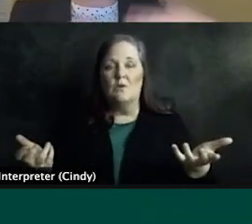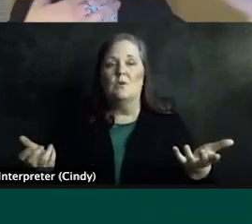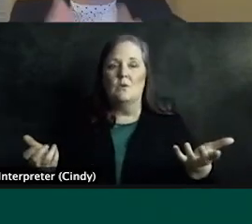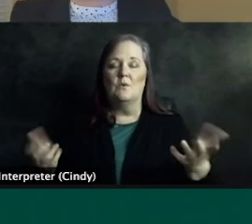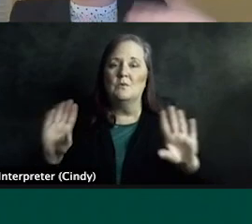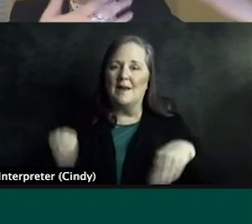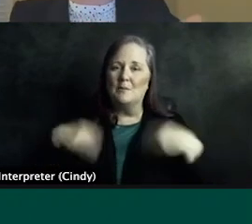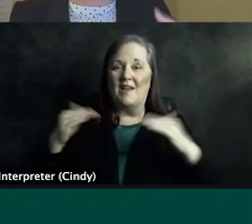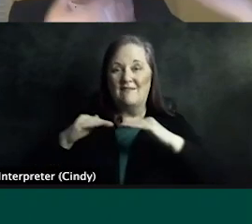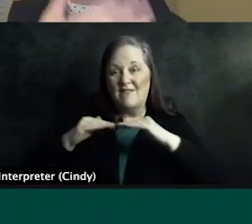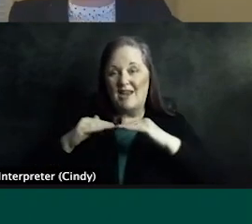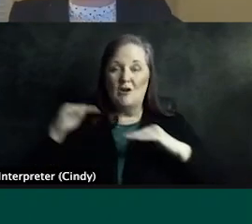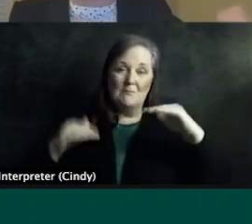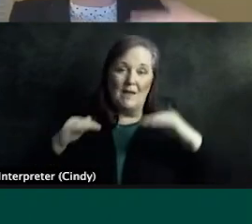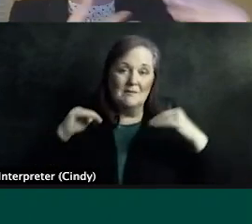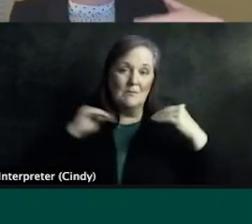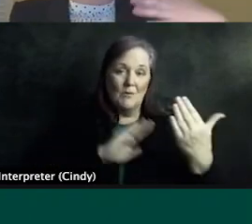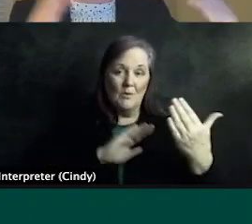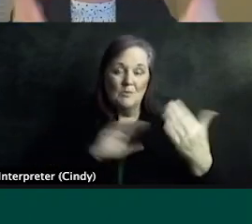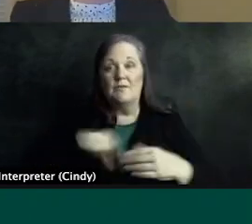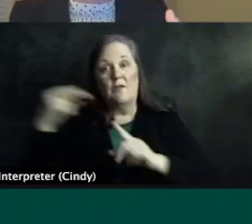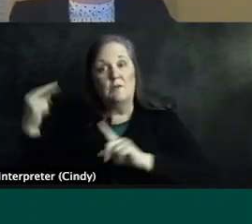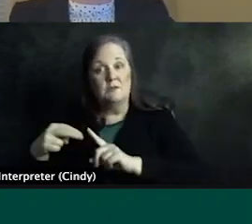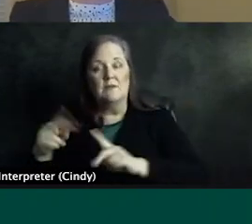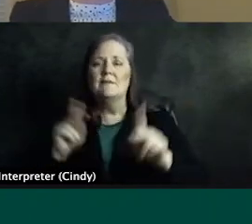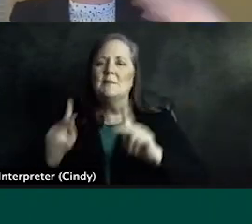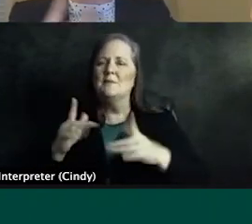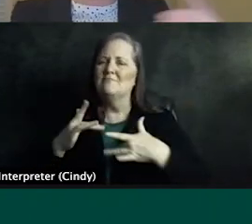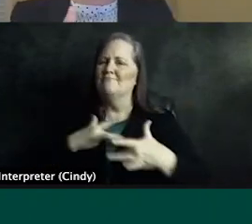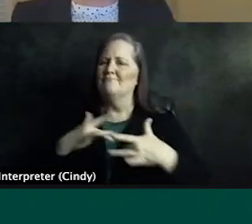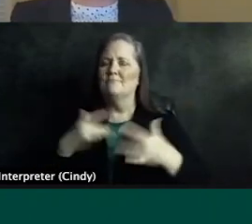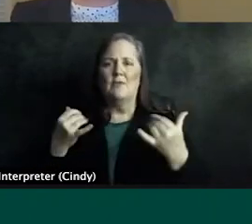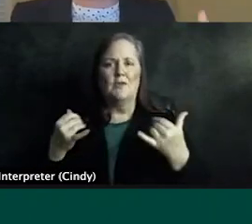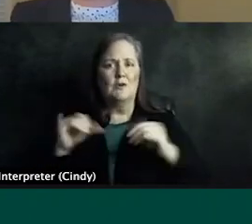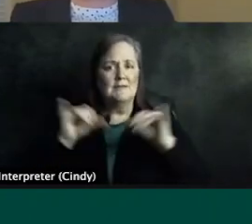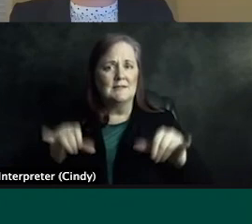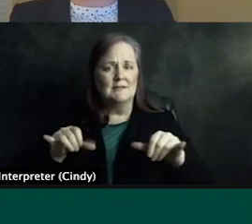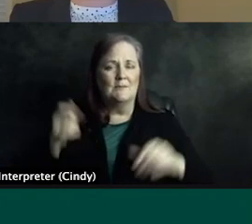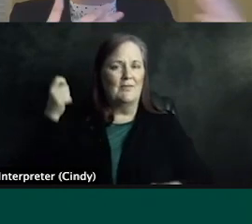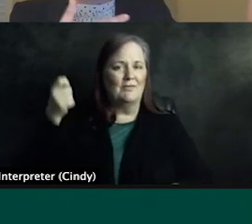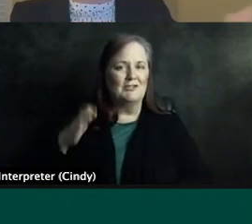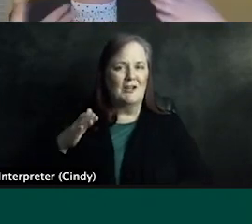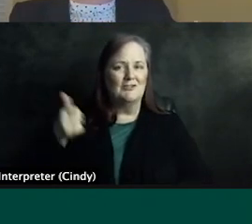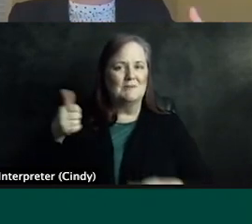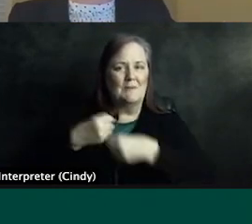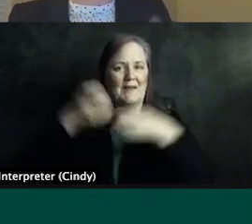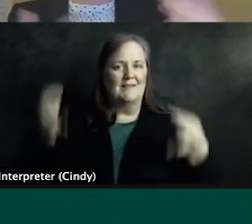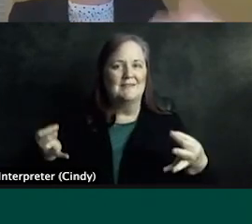and probation departments, et cetera to get up to speed. And because this referendum qualified, they didn't have the opportunity to do that. And so the legislature basically said,